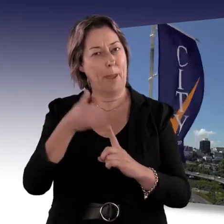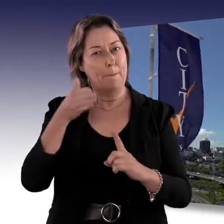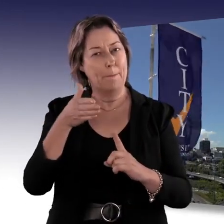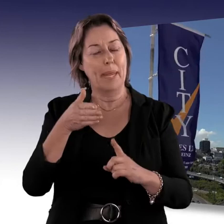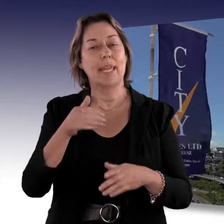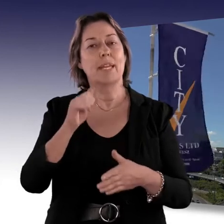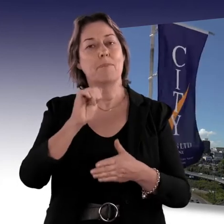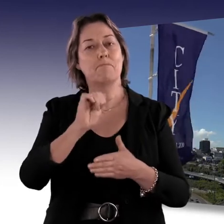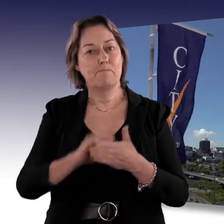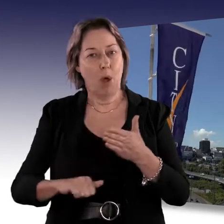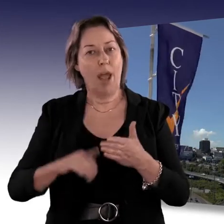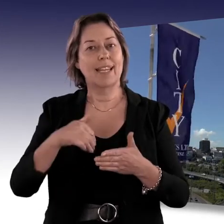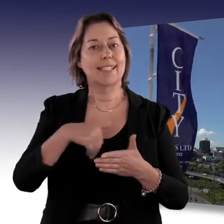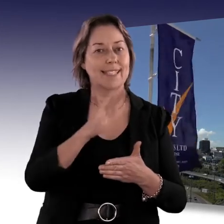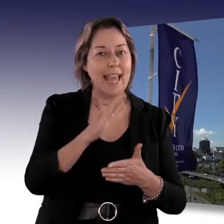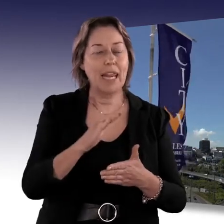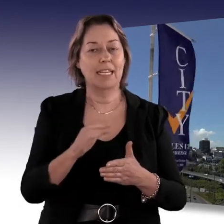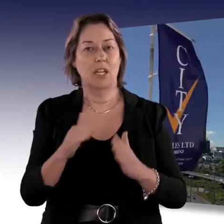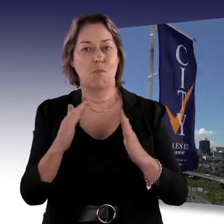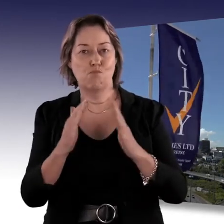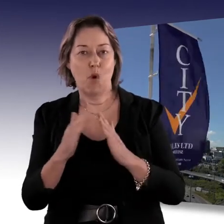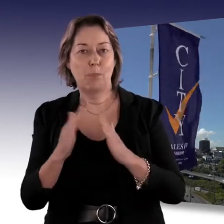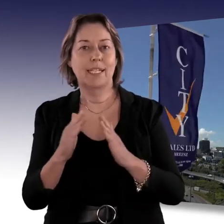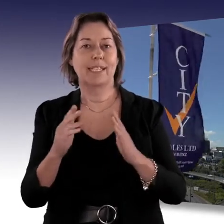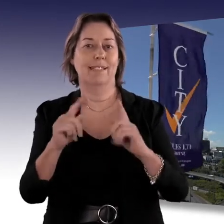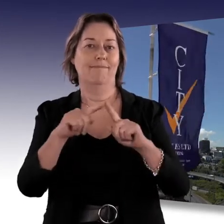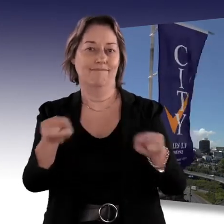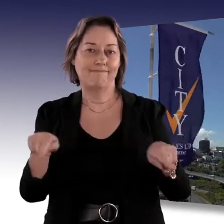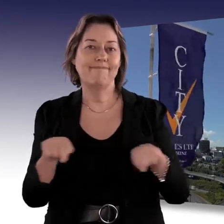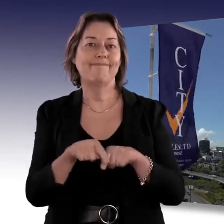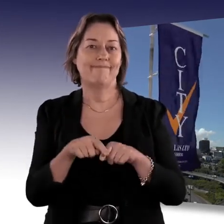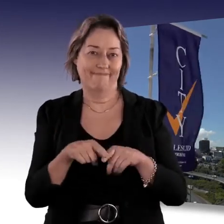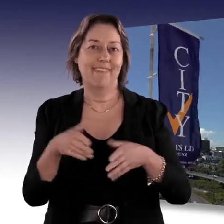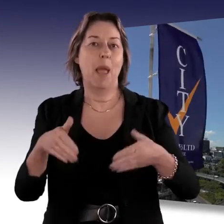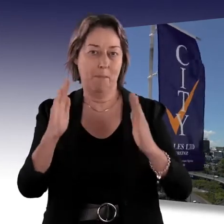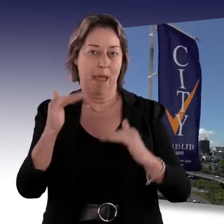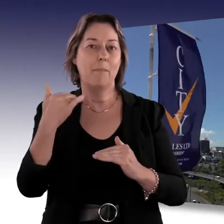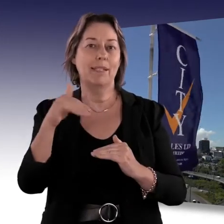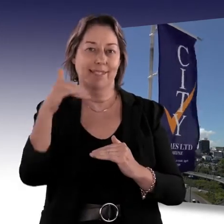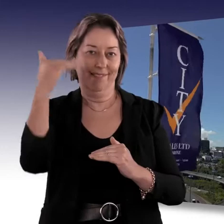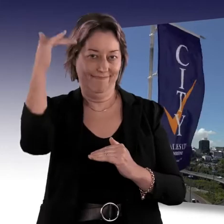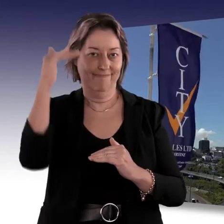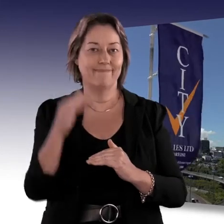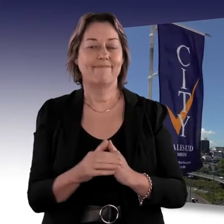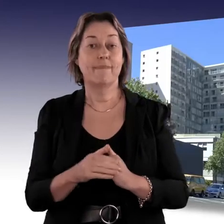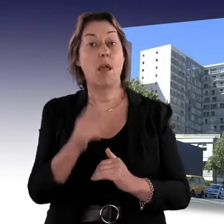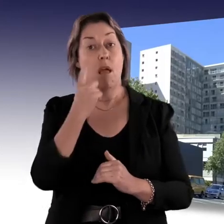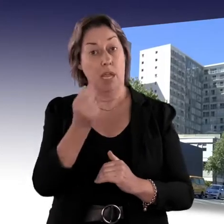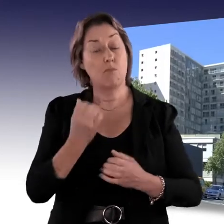I work with a team at City Sales we specialise in buying and selling apartments and residential properties.